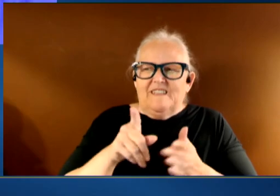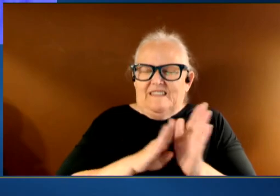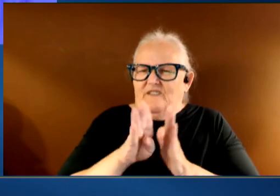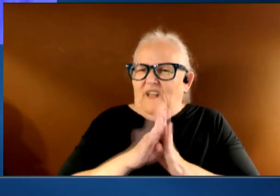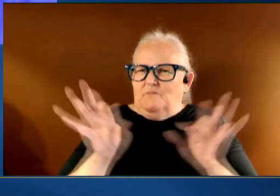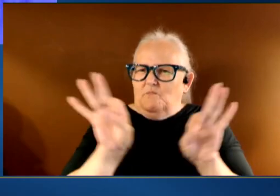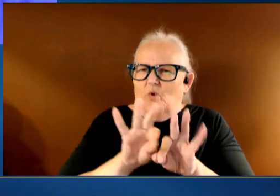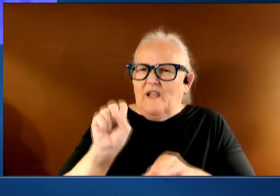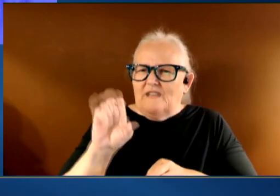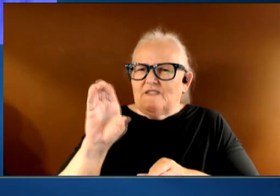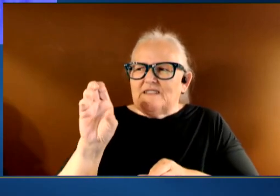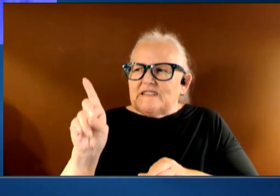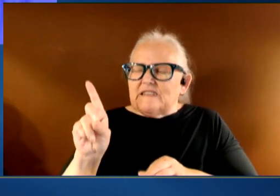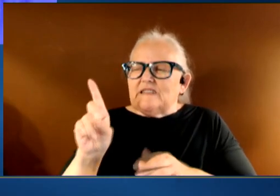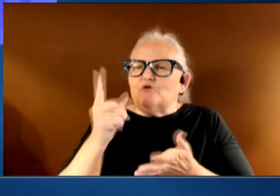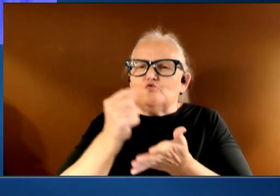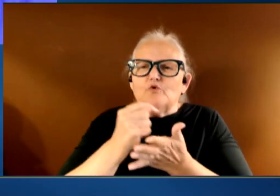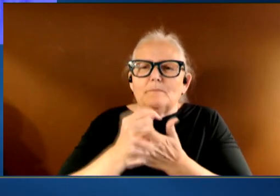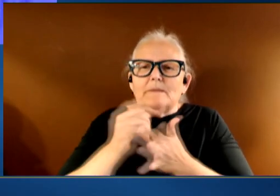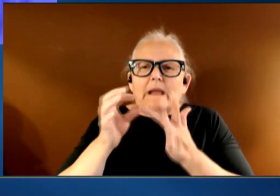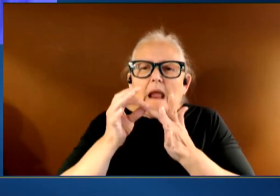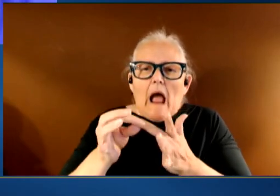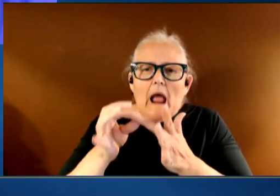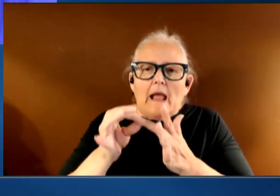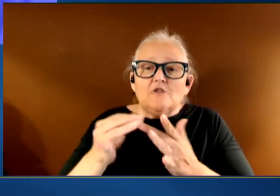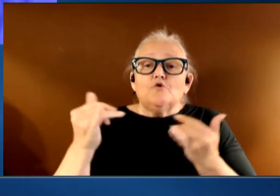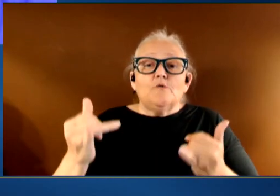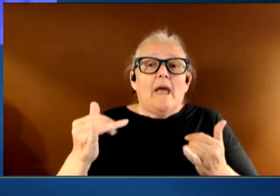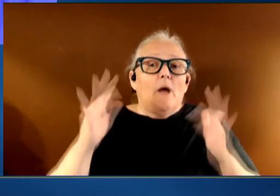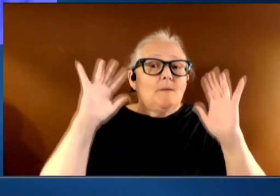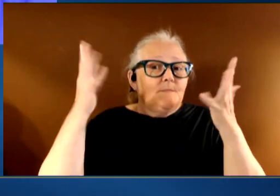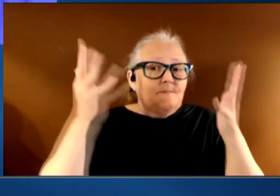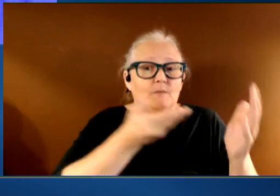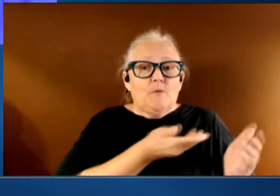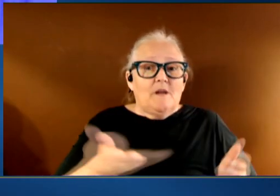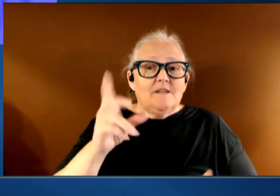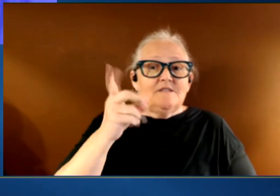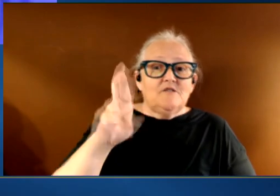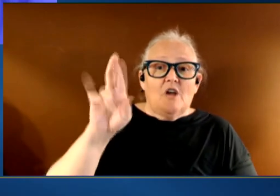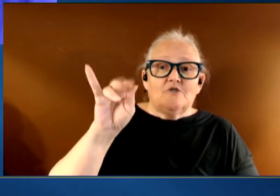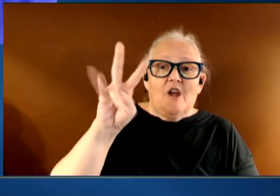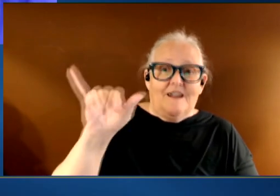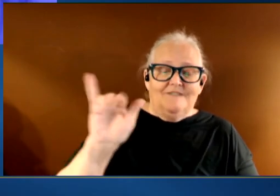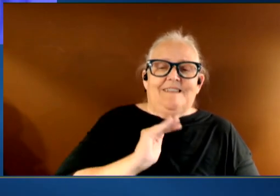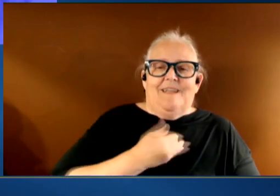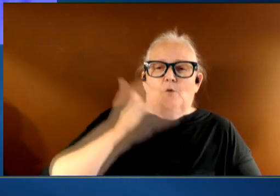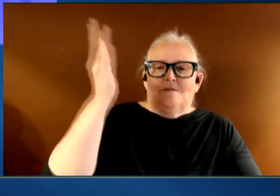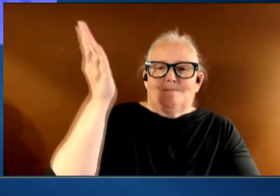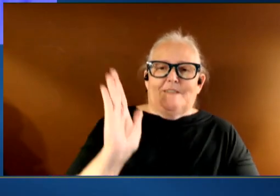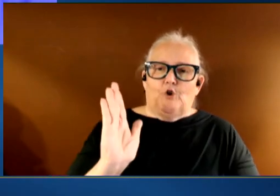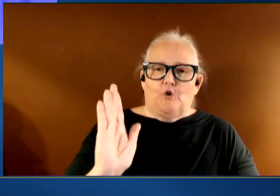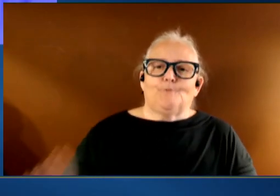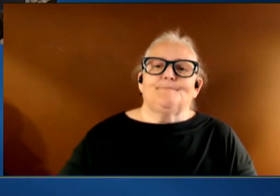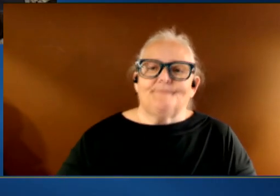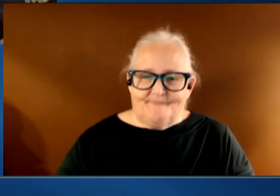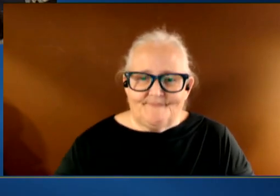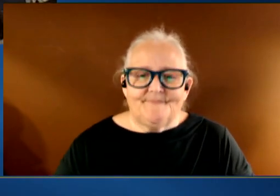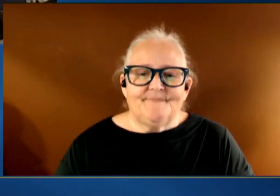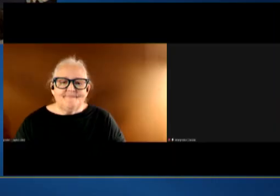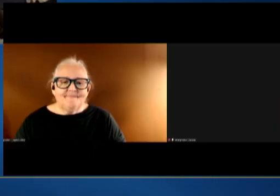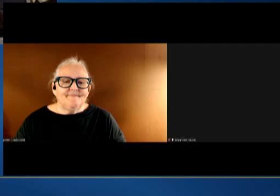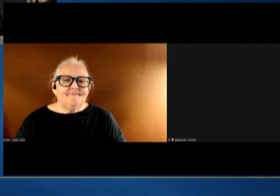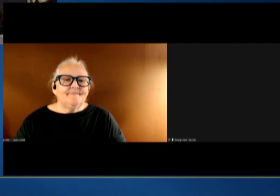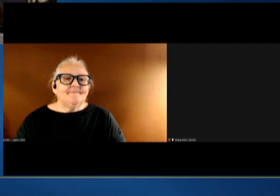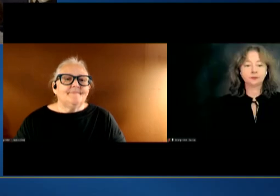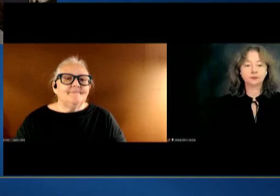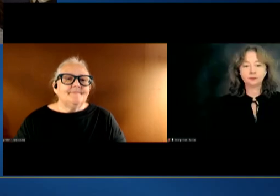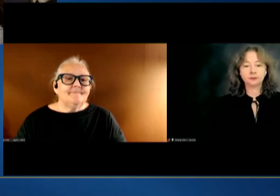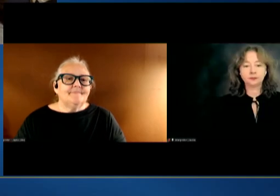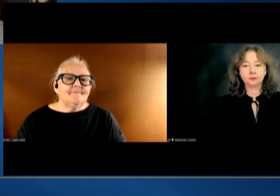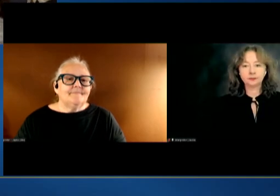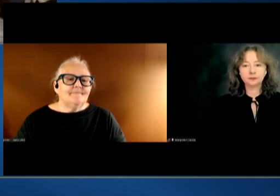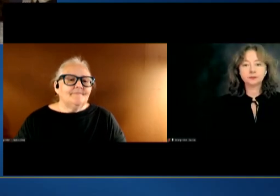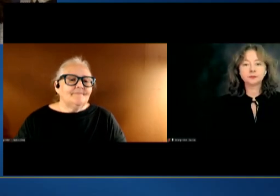guidelines that we have today. So, please join me in welcoming Dr. Ivy, our keynote speaker.